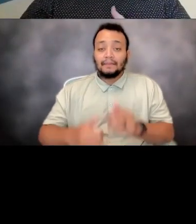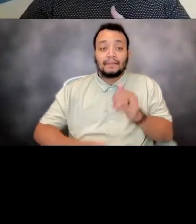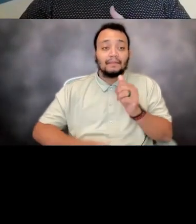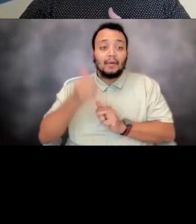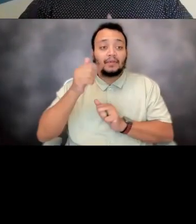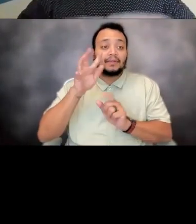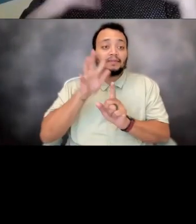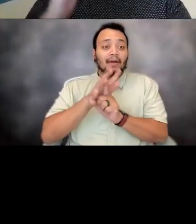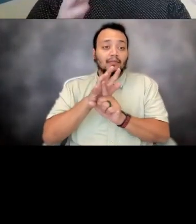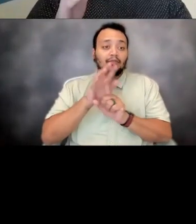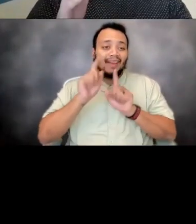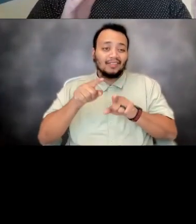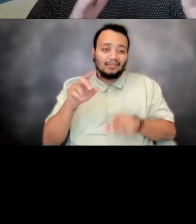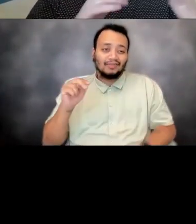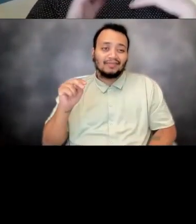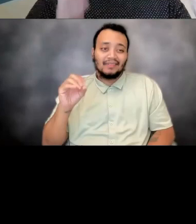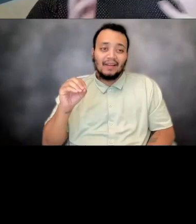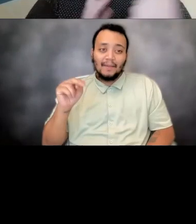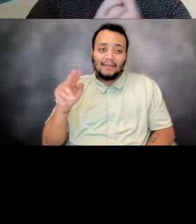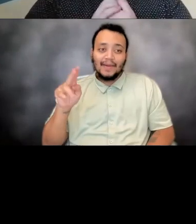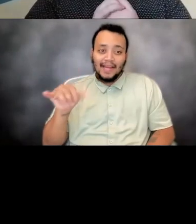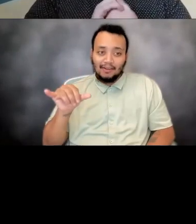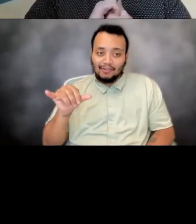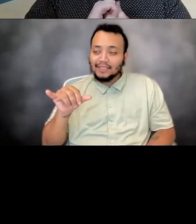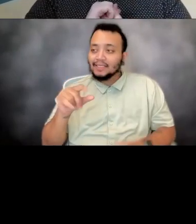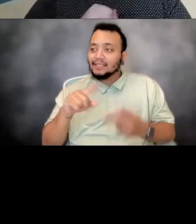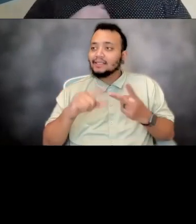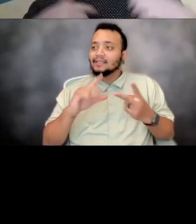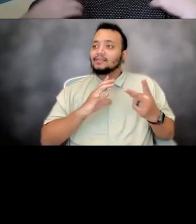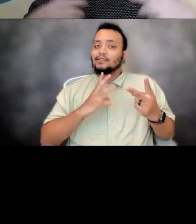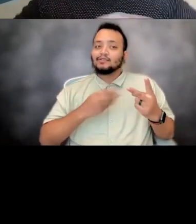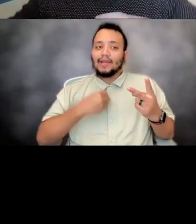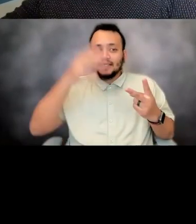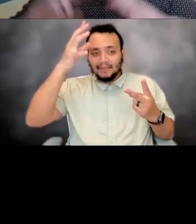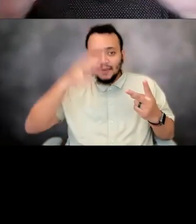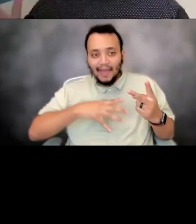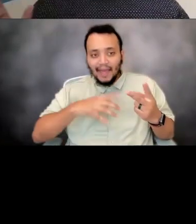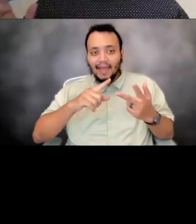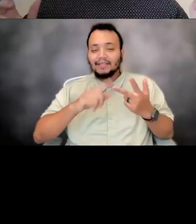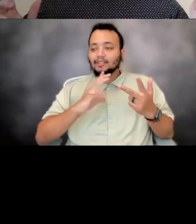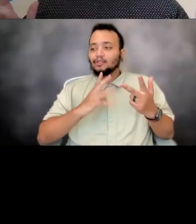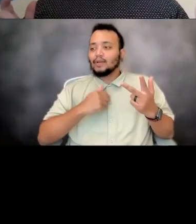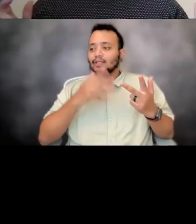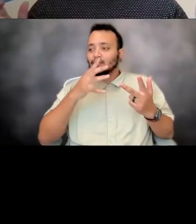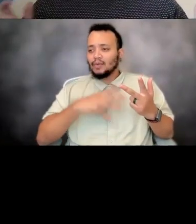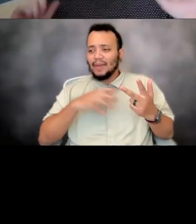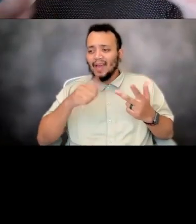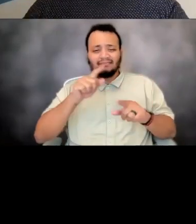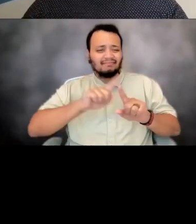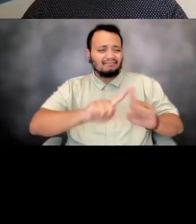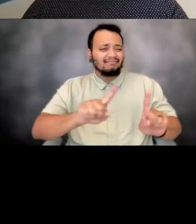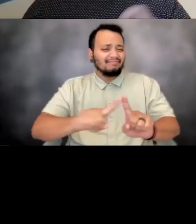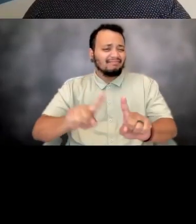So that was big, trans man, trans woman, as well as a lot of other ways to express those identities.